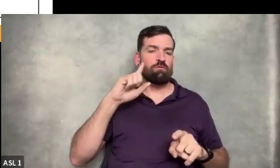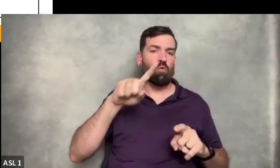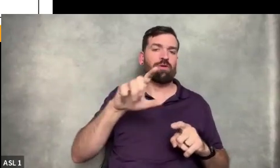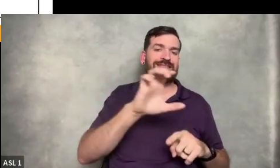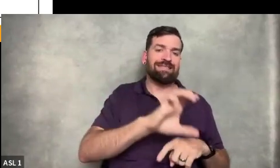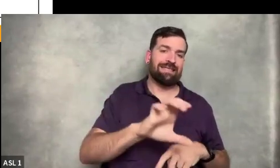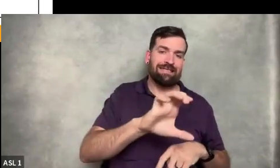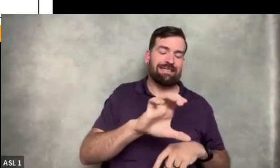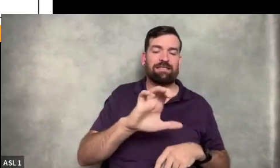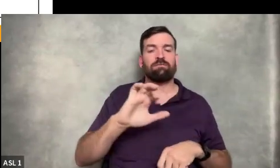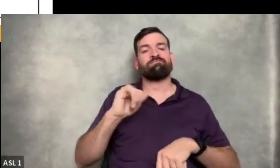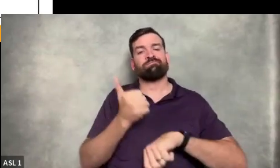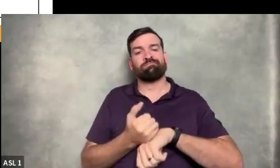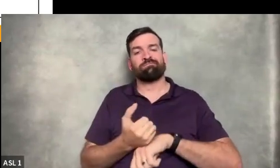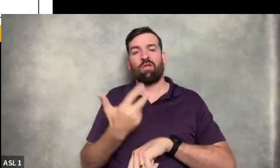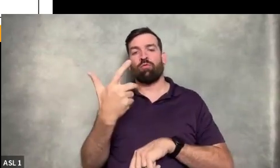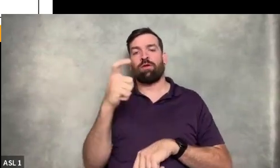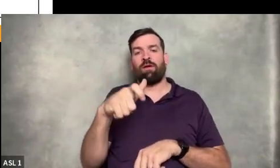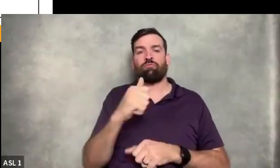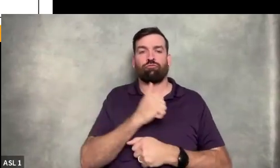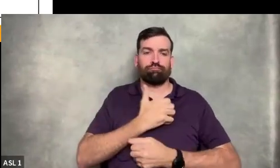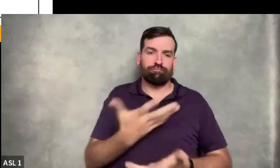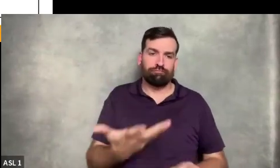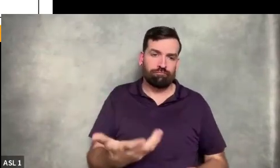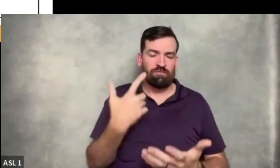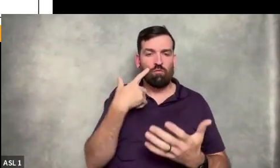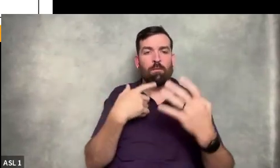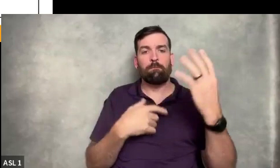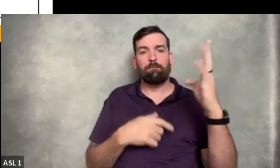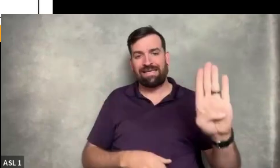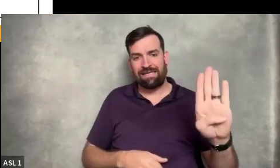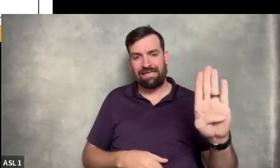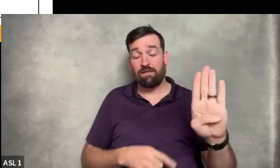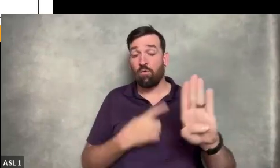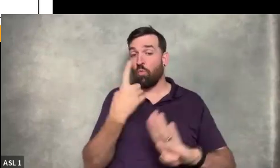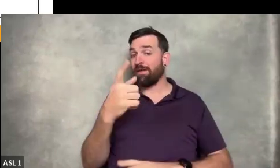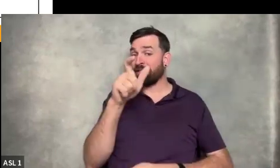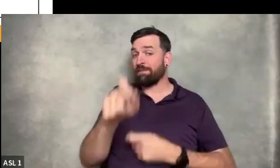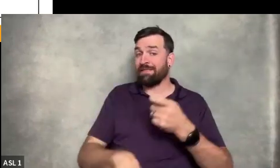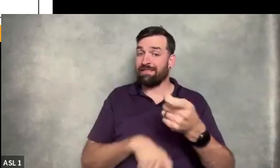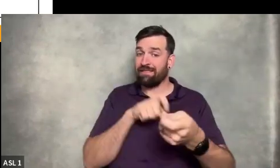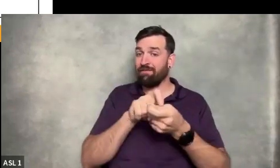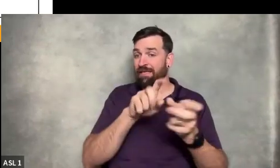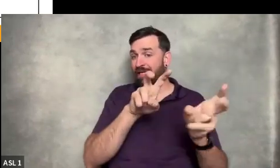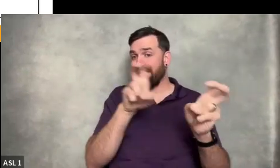three things you have to disclose in column B, for that one specific issue that you put in row one,